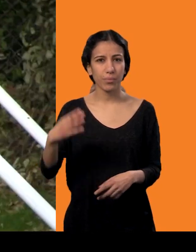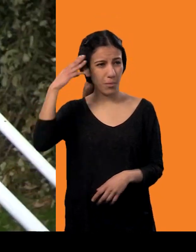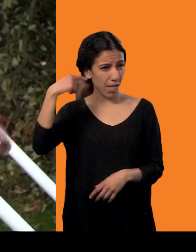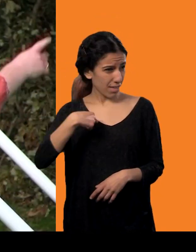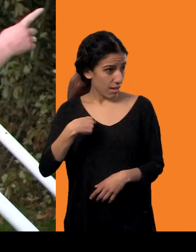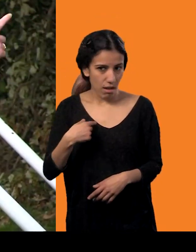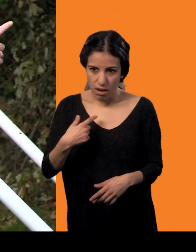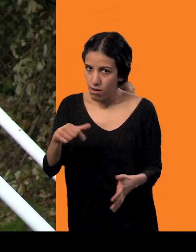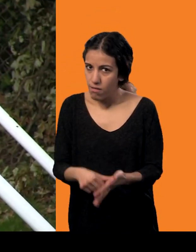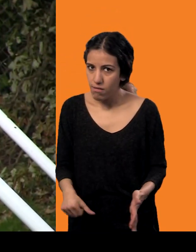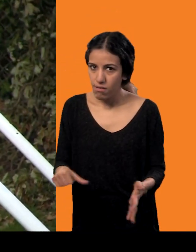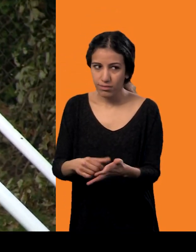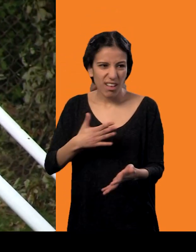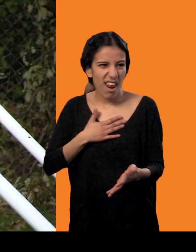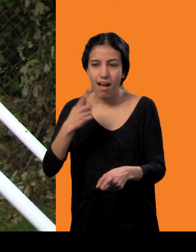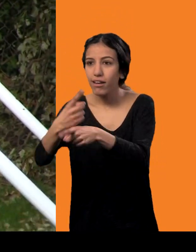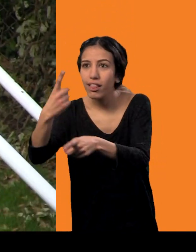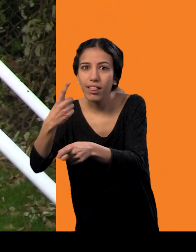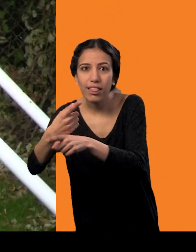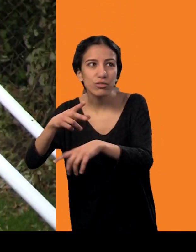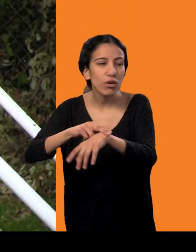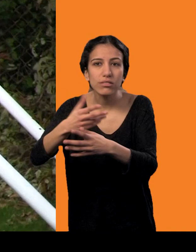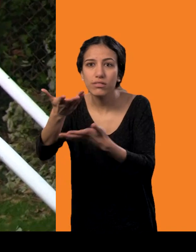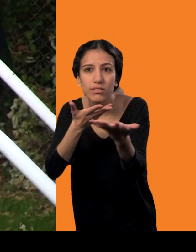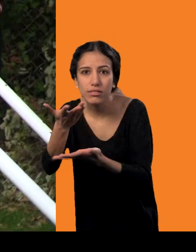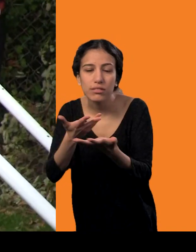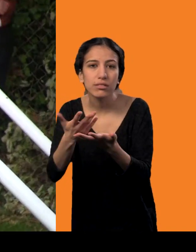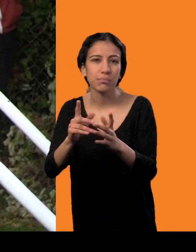Helen: I found it really hard as a mum because I like to talk,